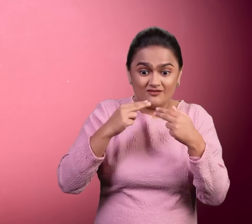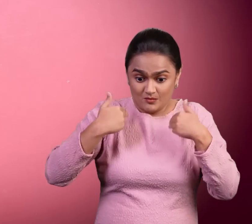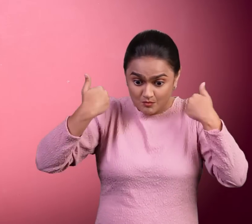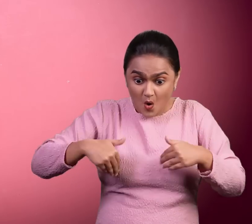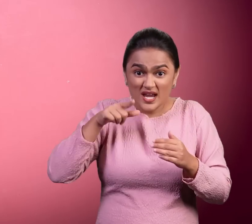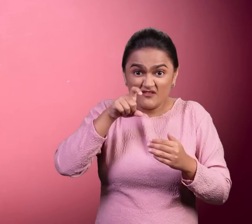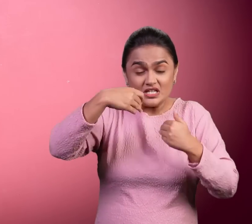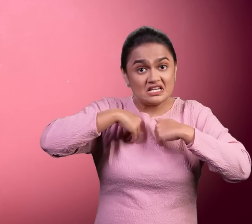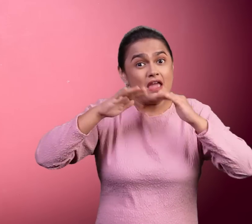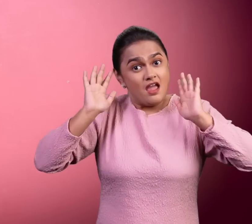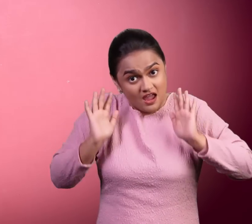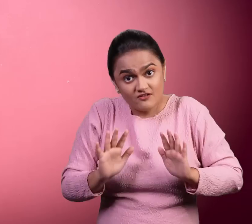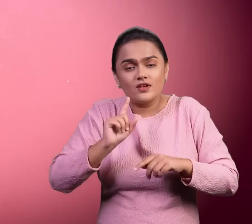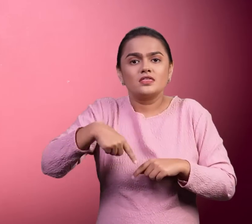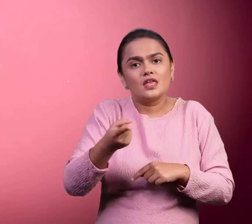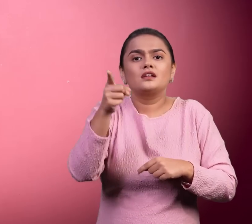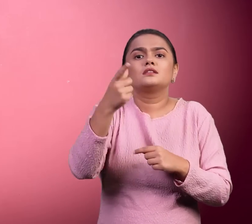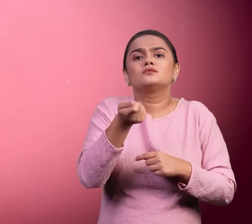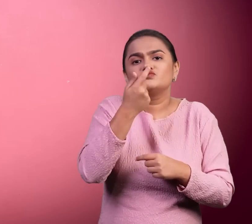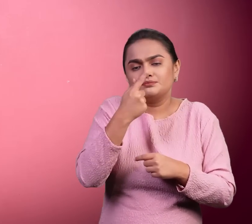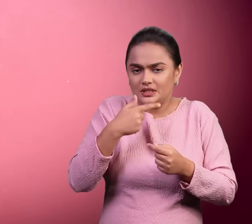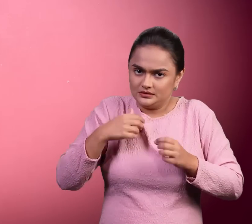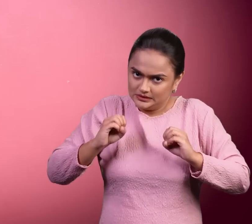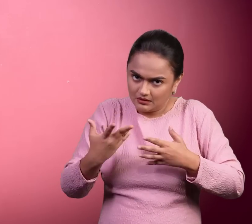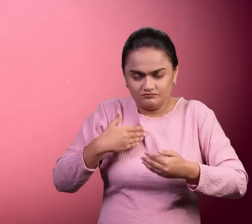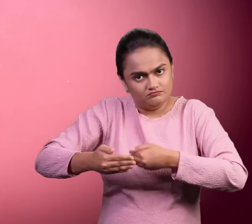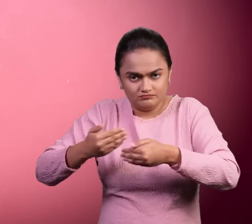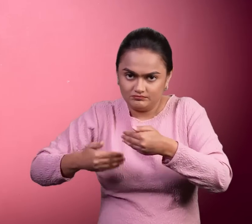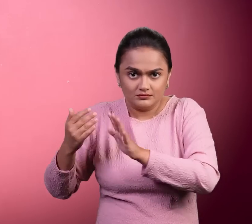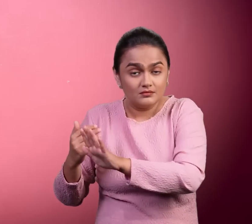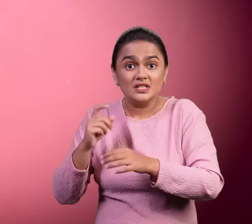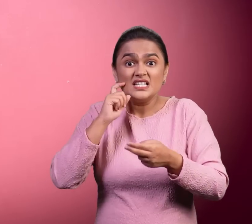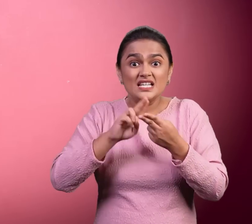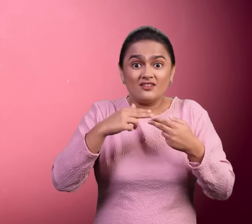Your treatment will begin if you already have the infection in your body.